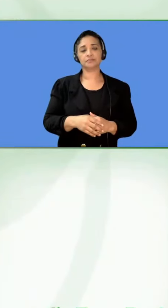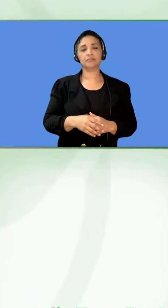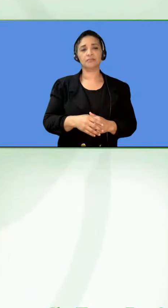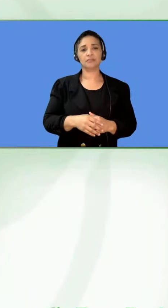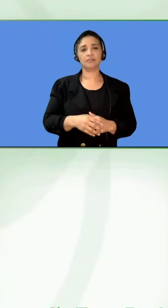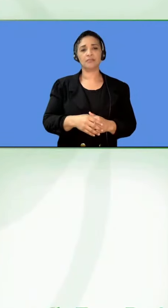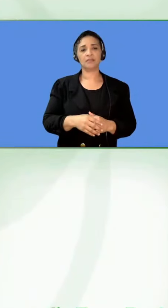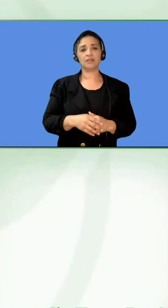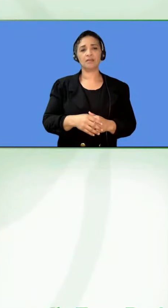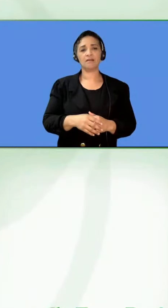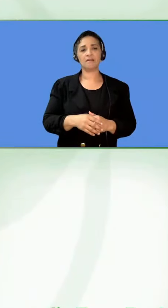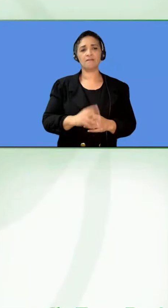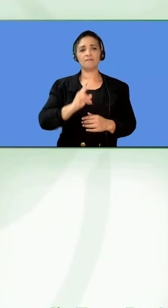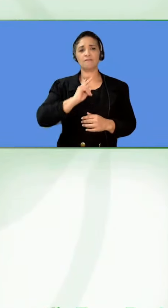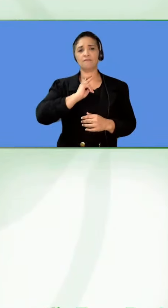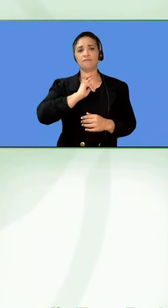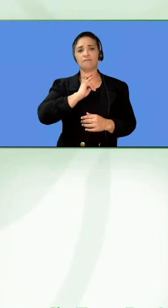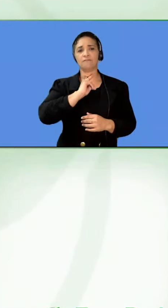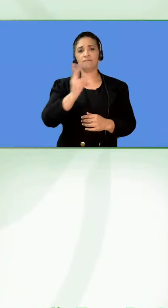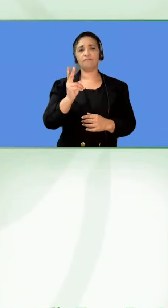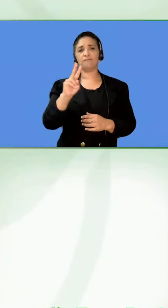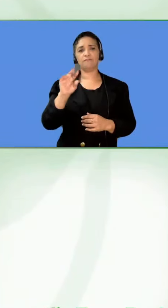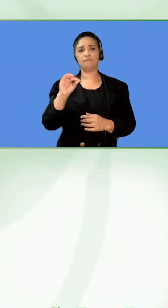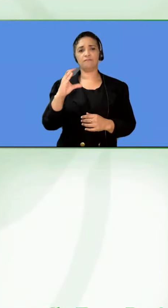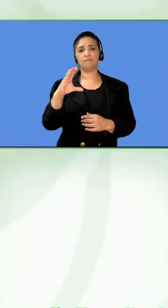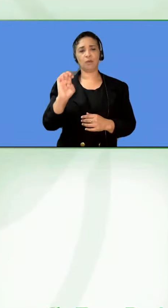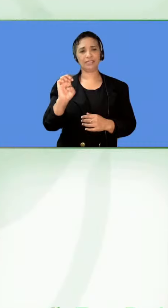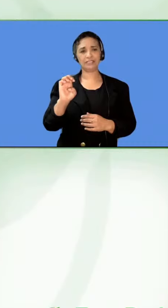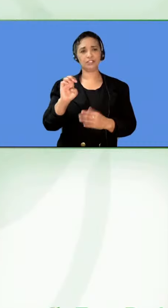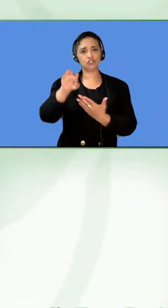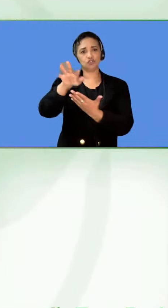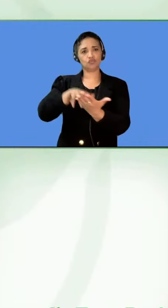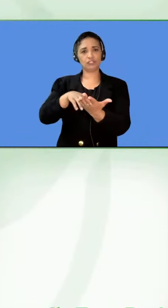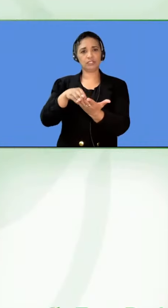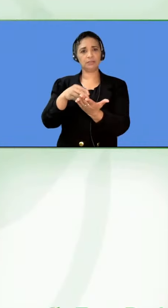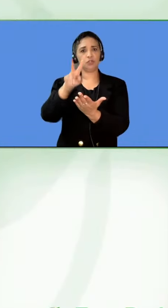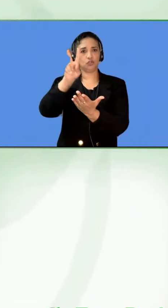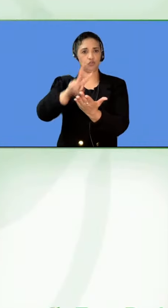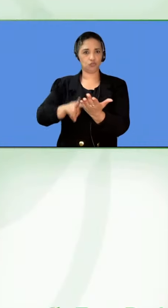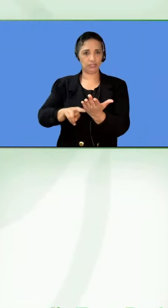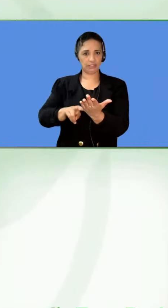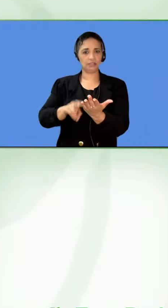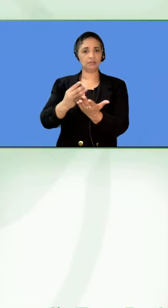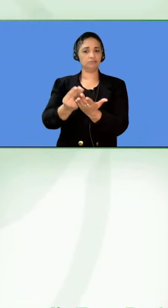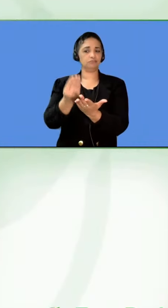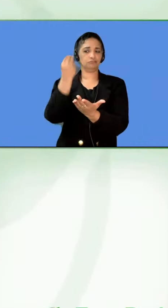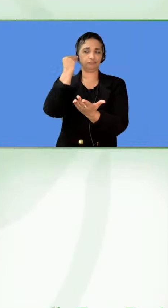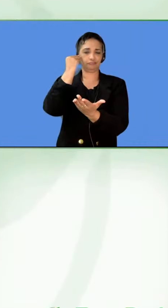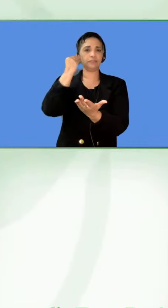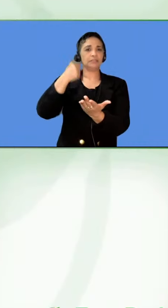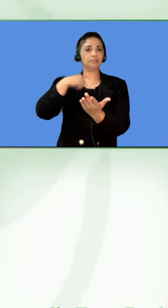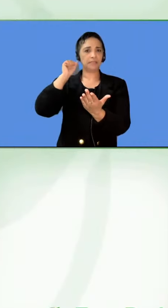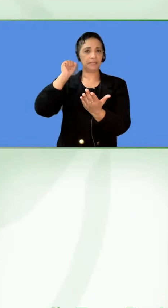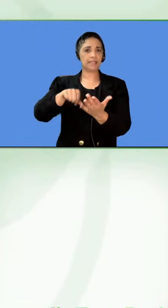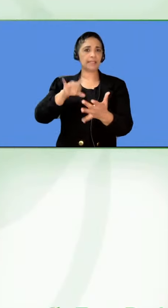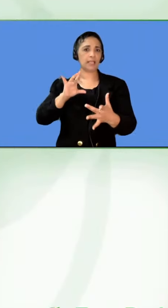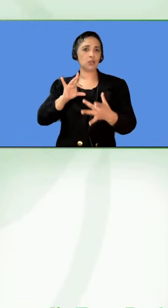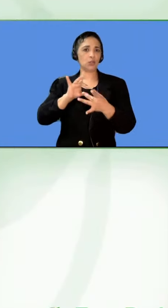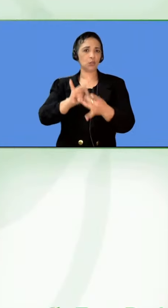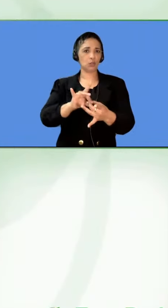that I can access any books, and even connect my Braille display to it to access the braille as well.